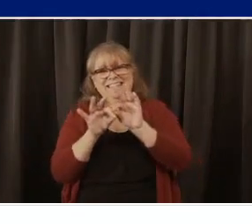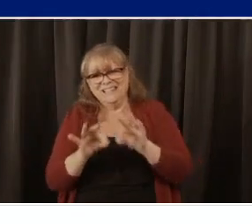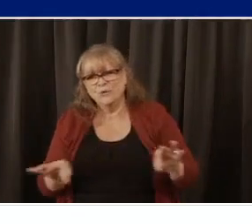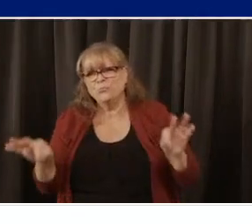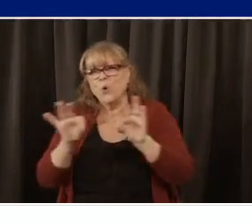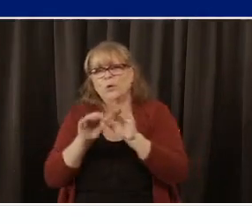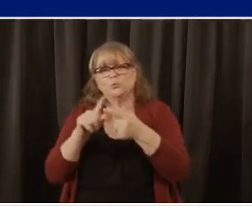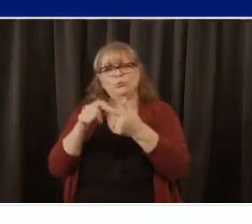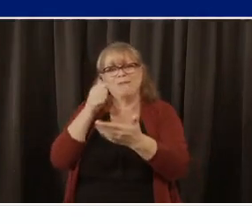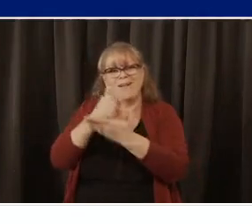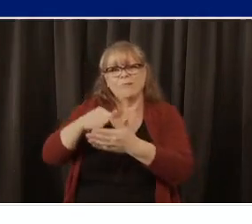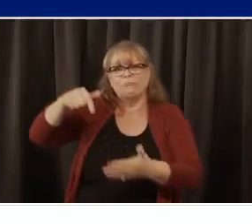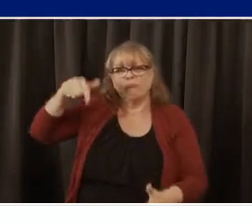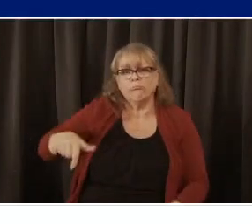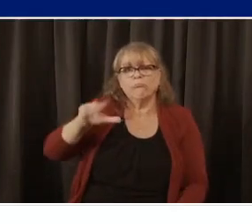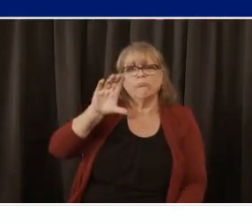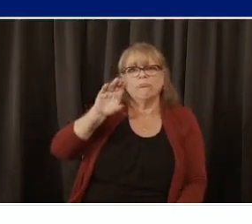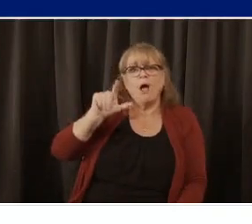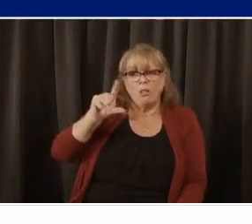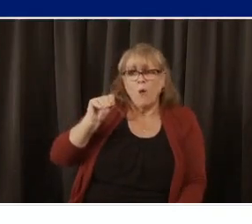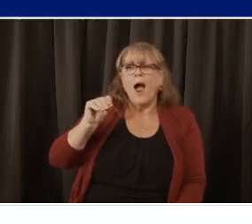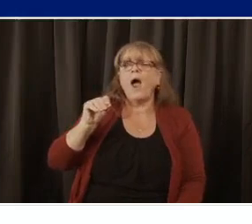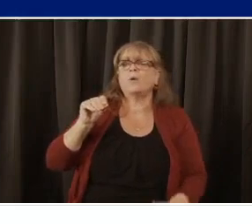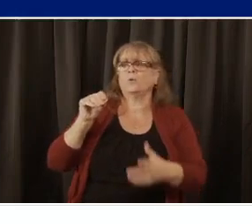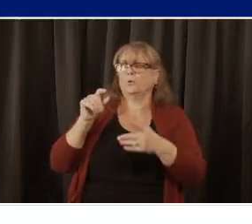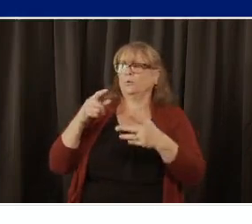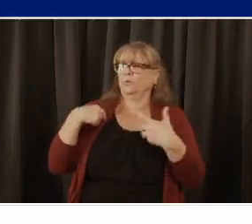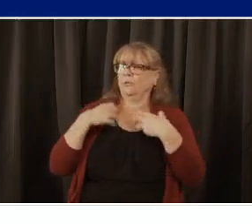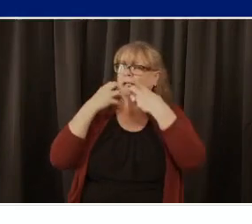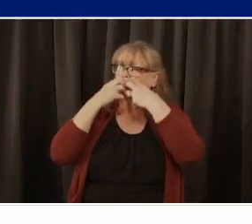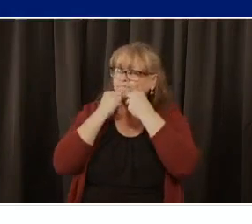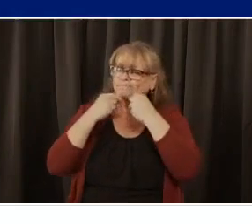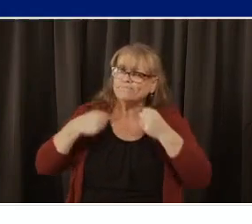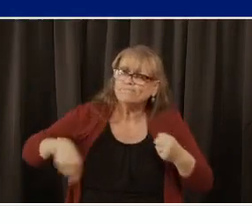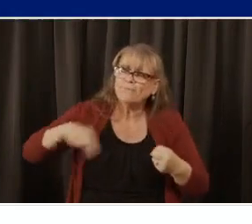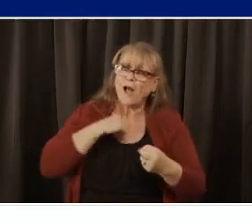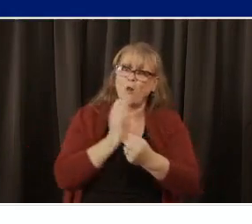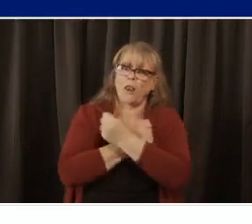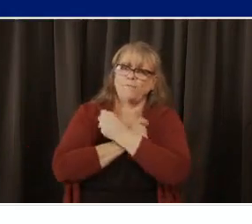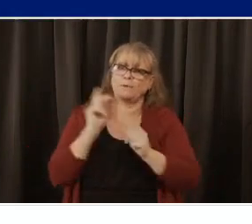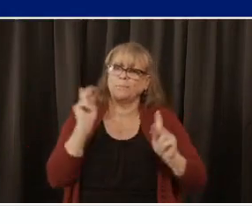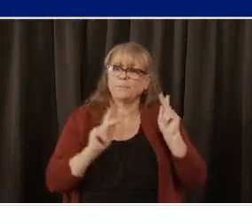to the signup form that will allow you to get these kits, if you're a public facing worker,